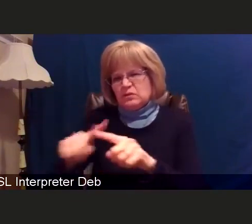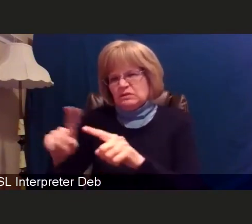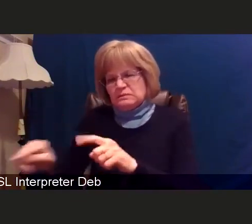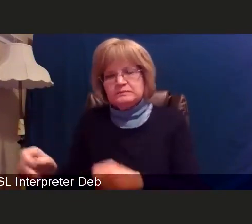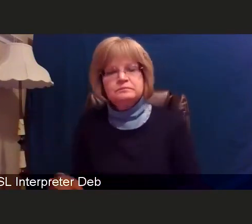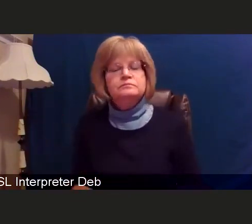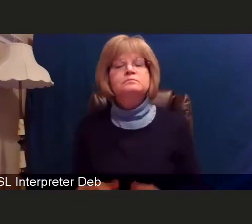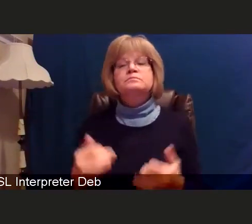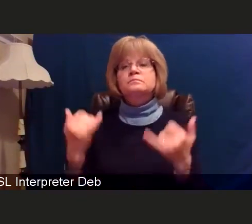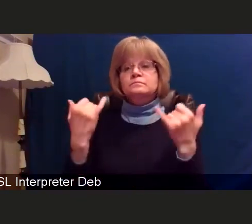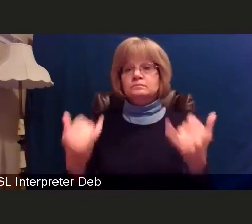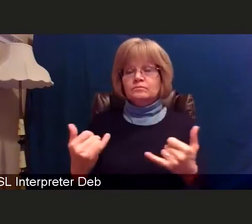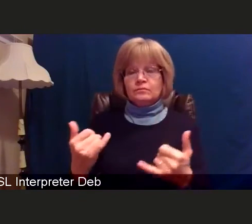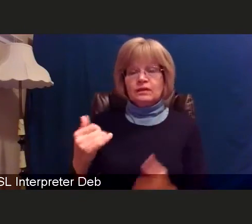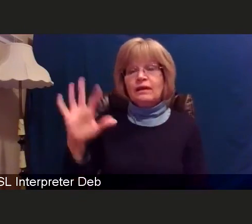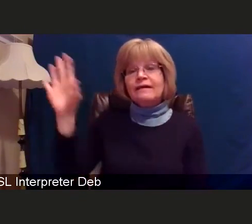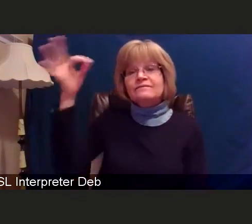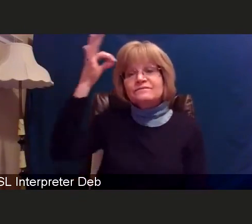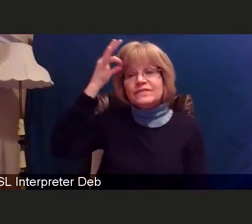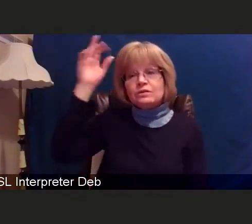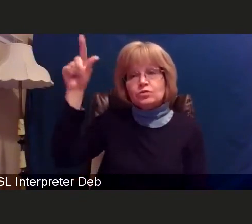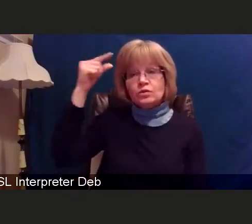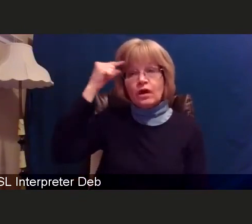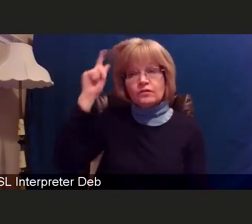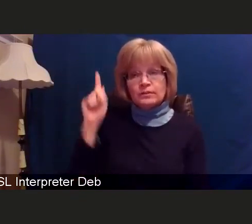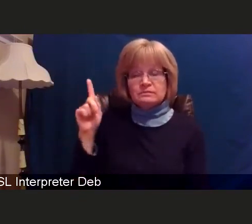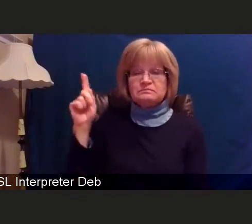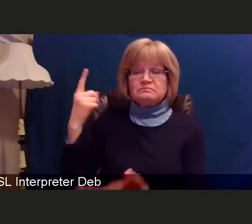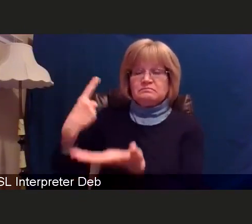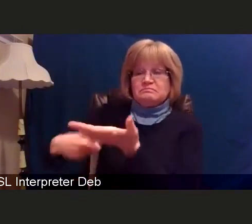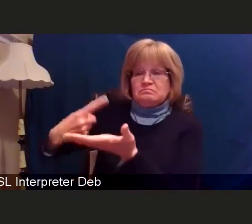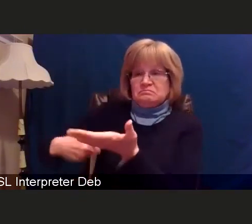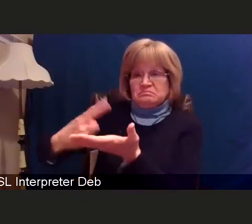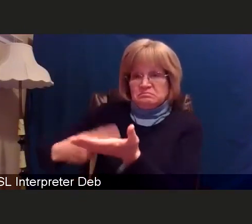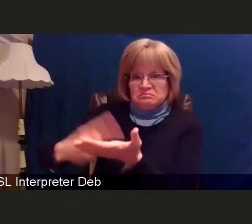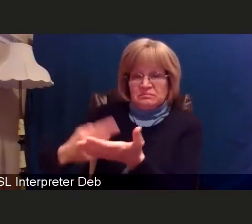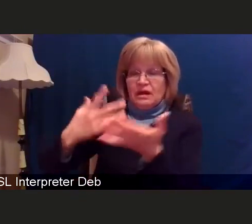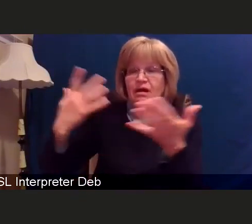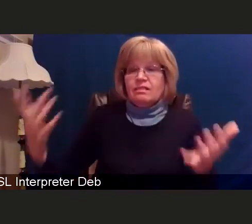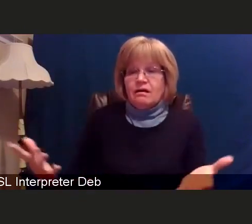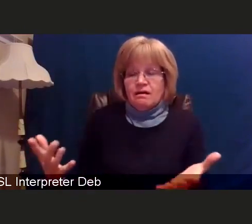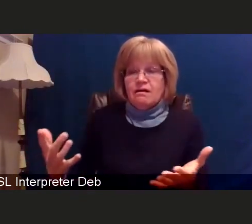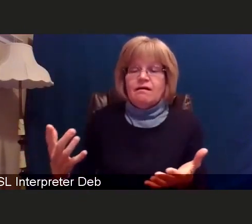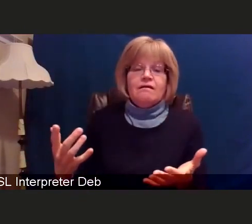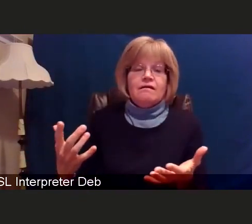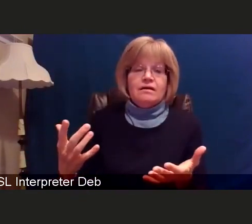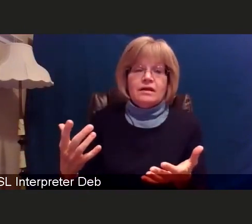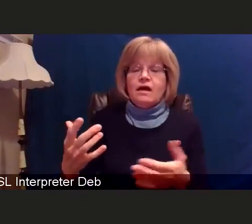from the Federal Government and the State Government about the availability of not just COVID-19 vaccine,